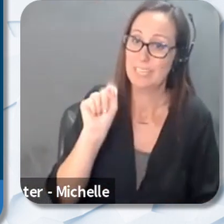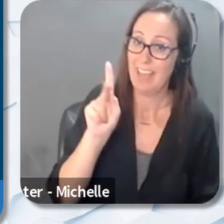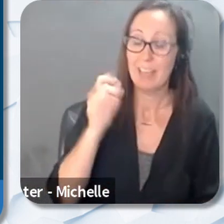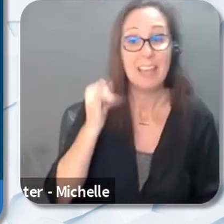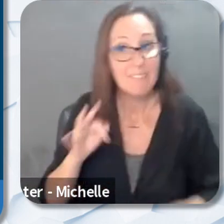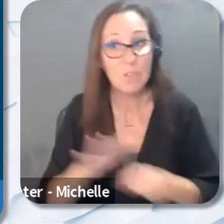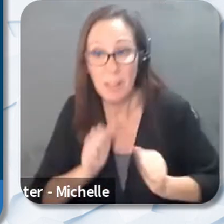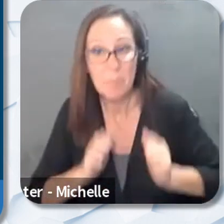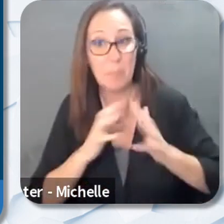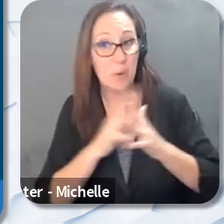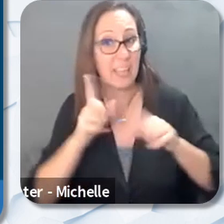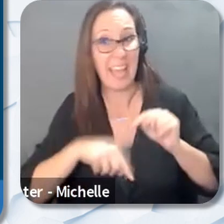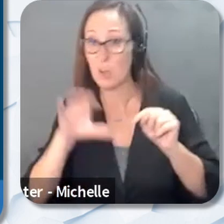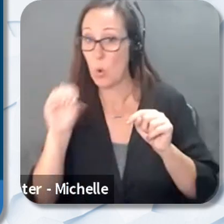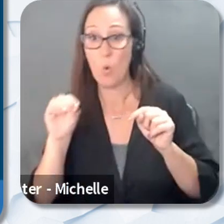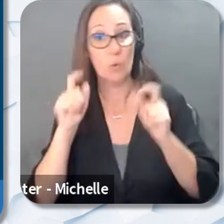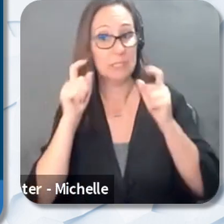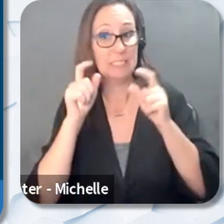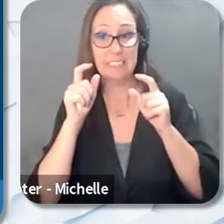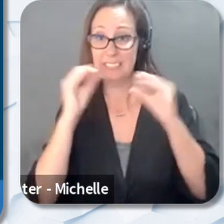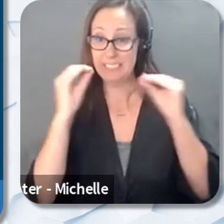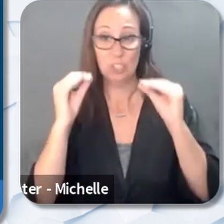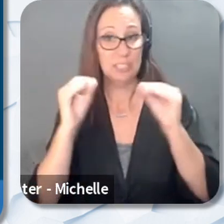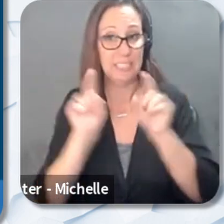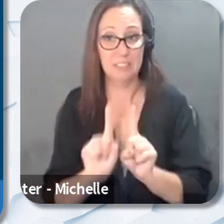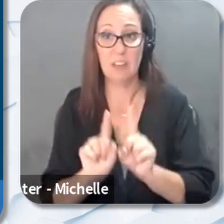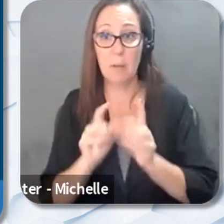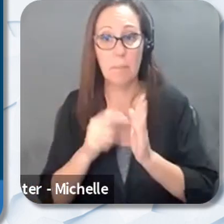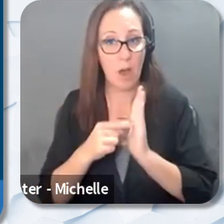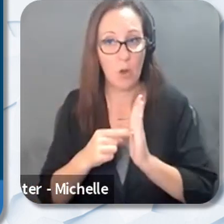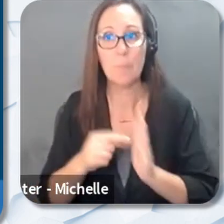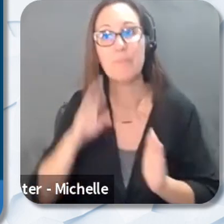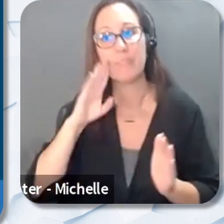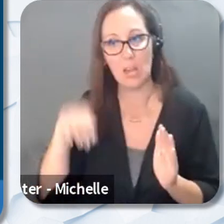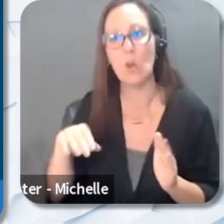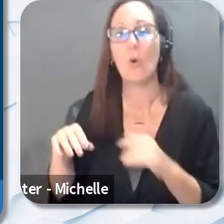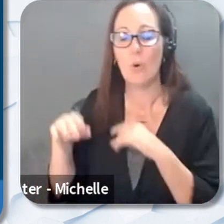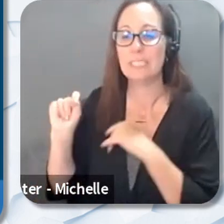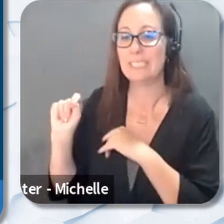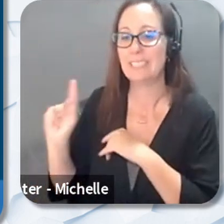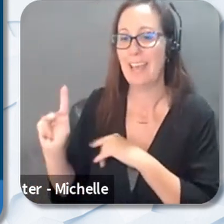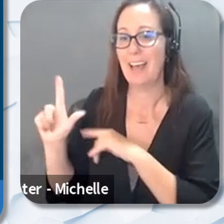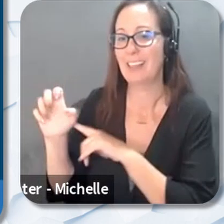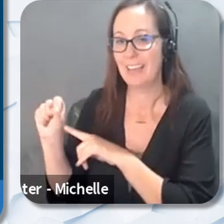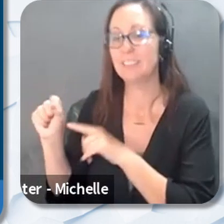that co teaching model. I know we have tk Ls that are grandfathered in, and we have preschool staff